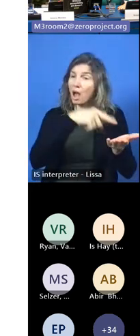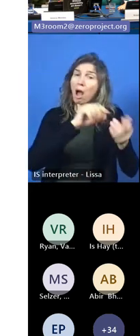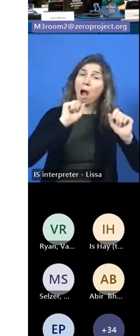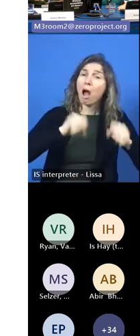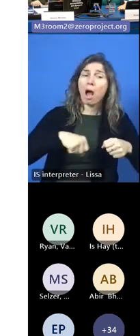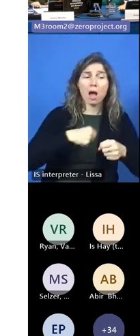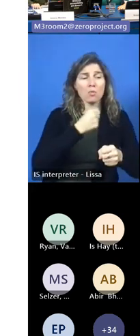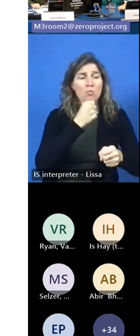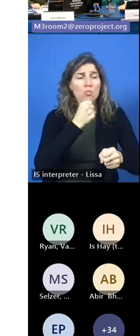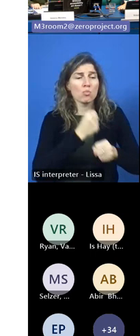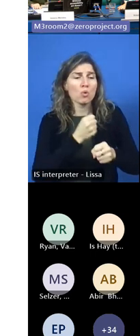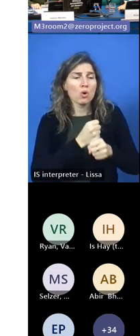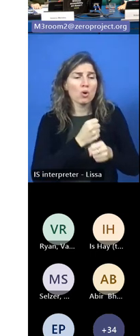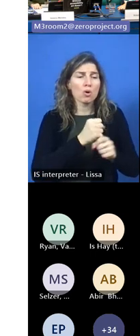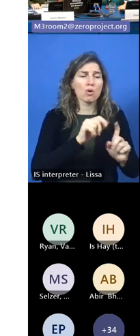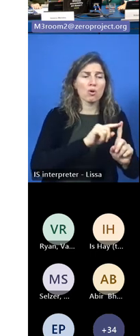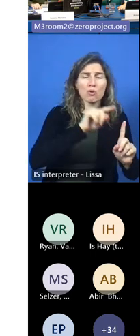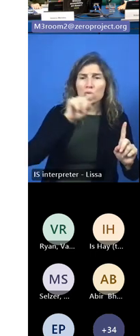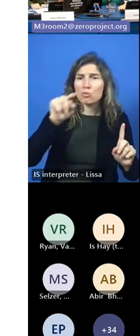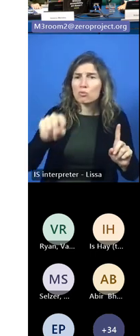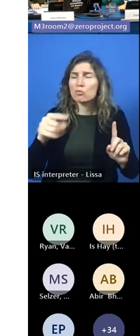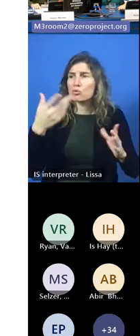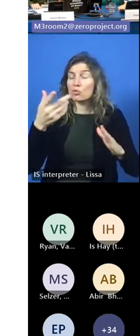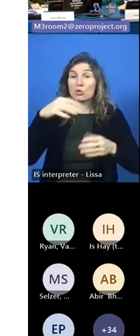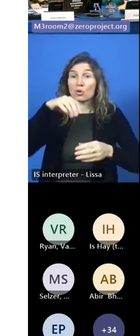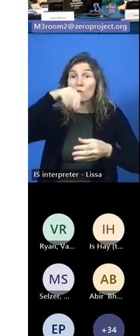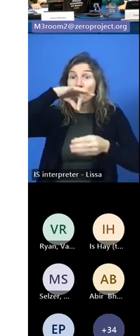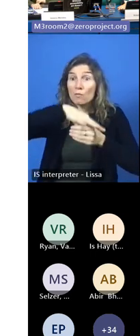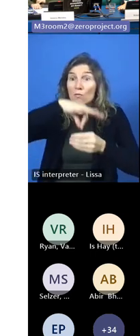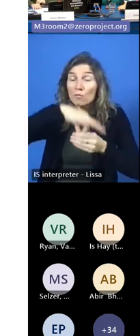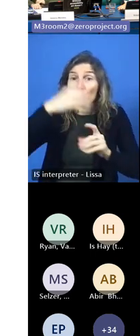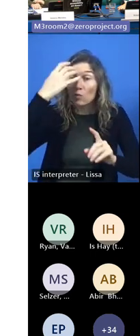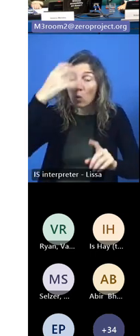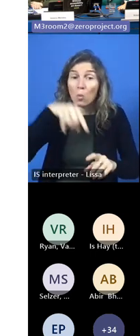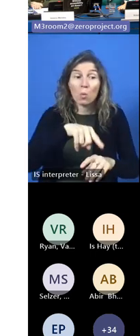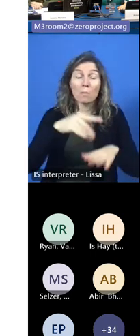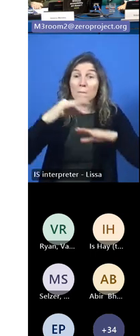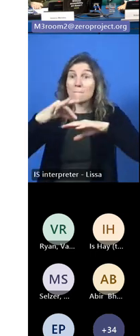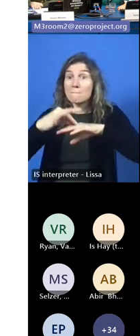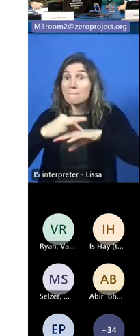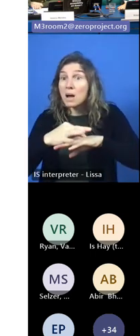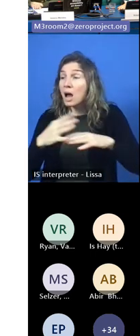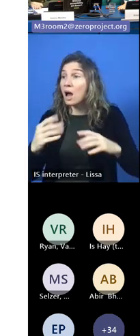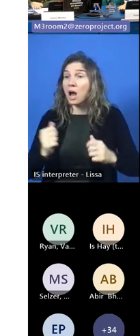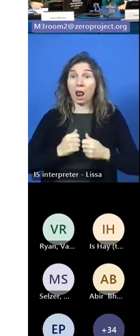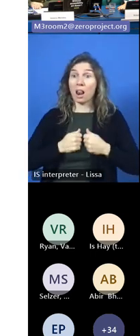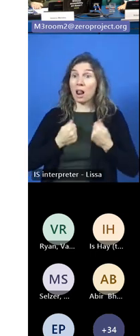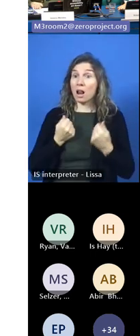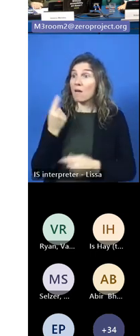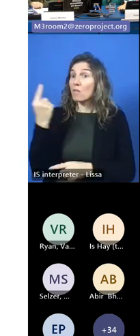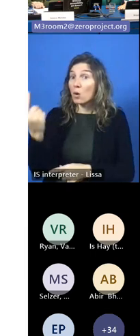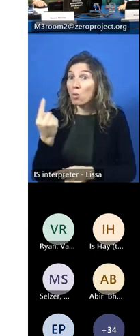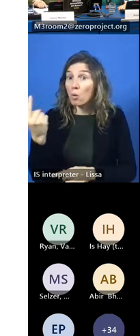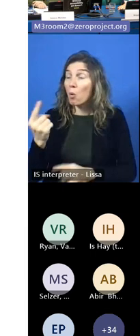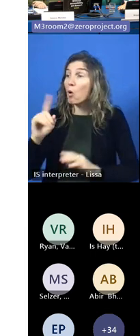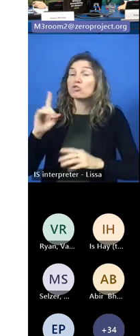to vote, to get married and to live alone. Even to have a life by their